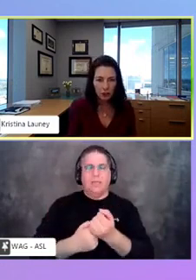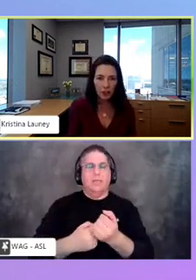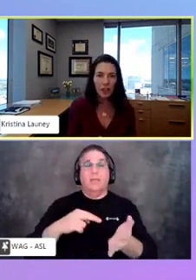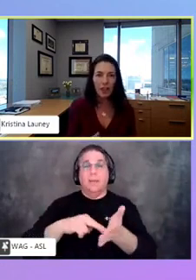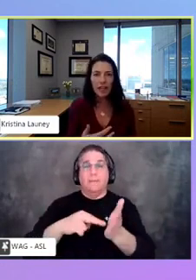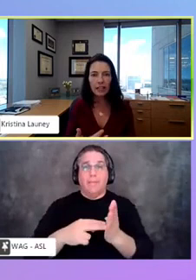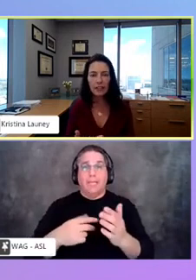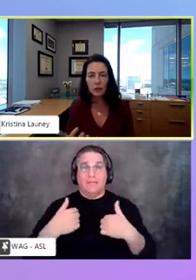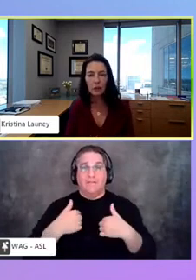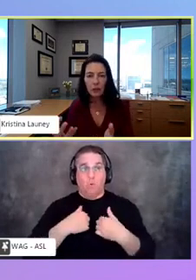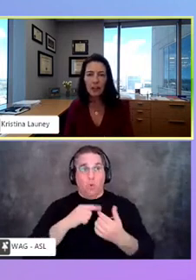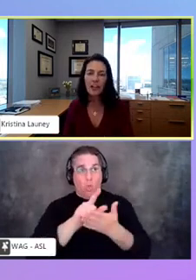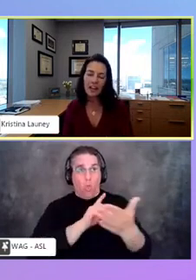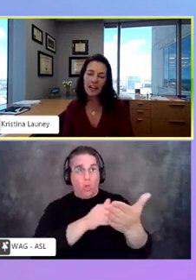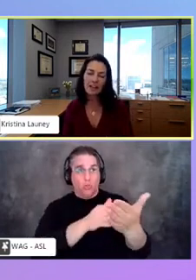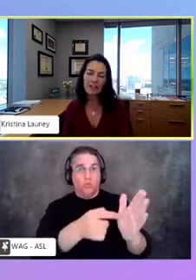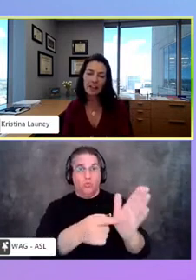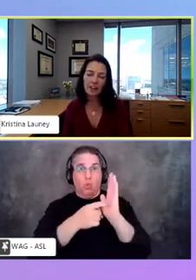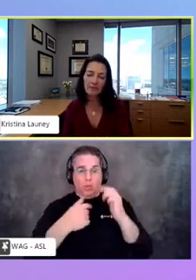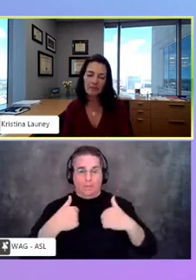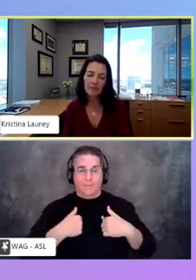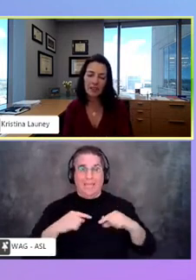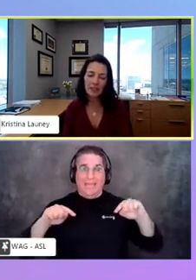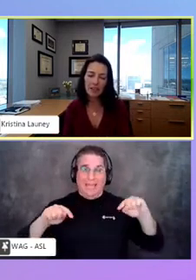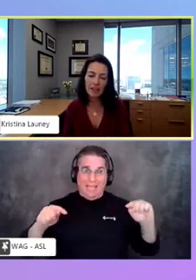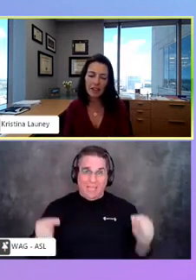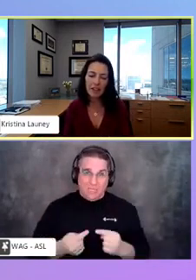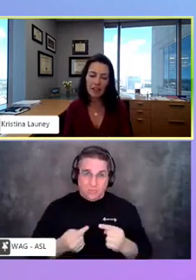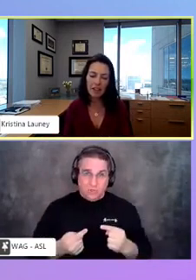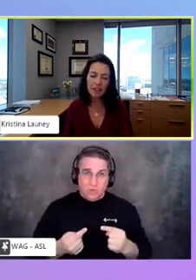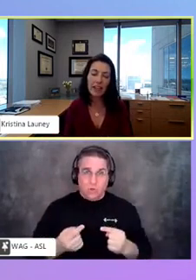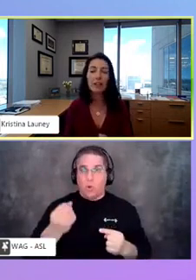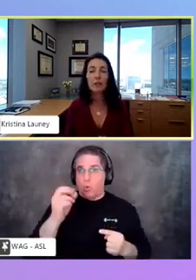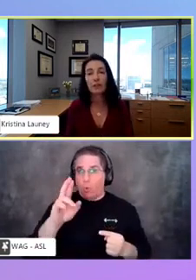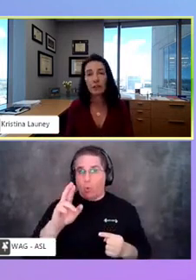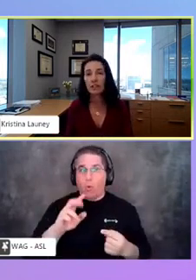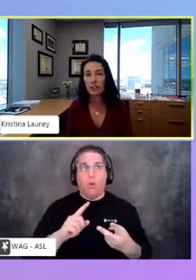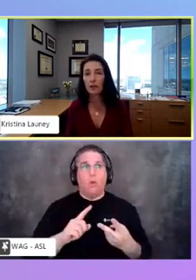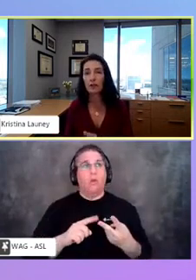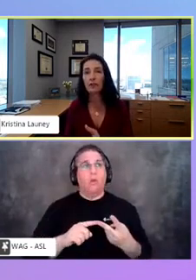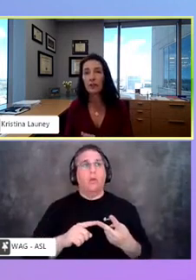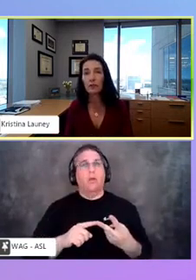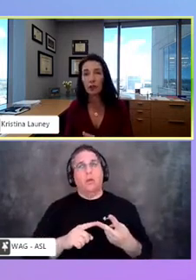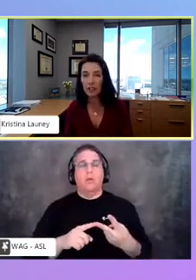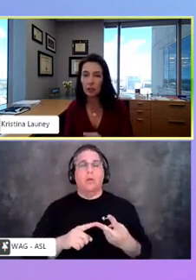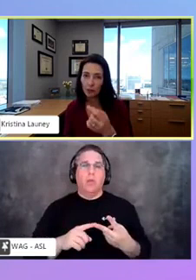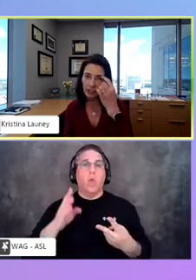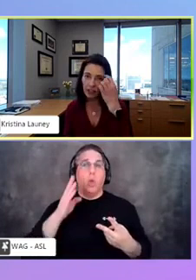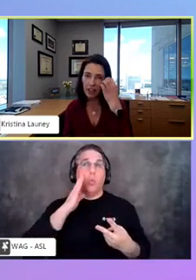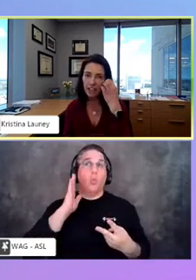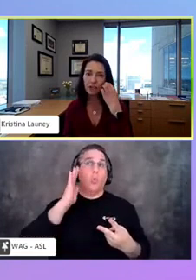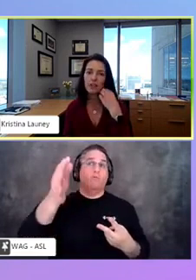dismissed on that basis. By standing in this context we mean to be able to bring the lawsuit, you have to have